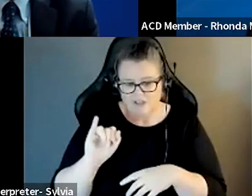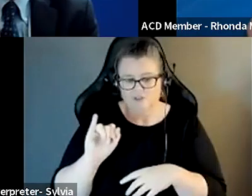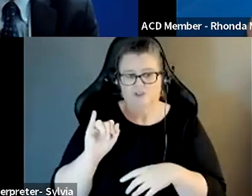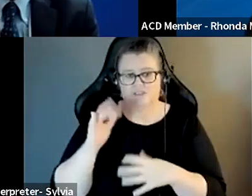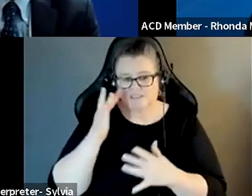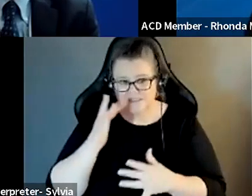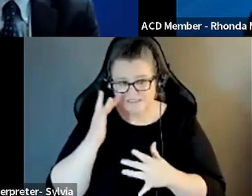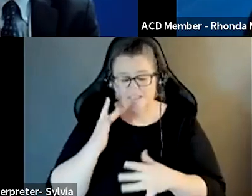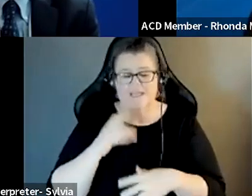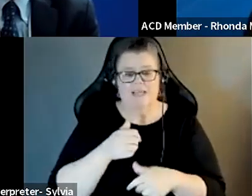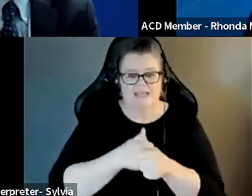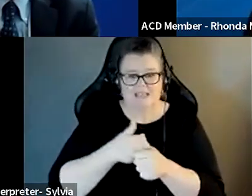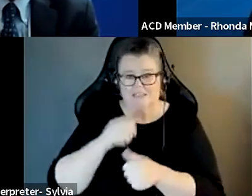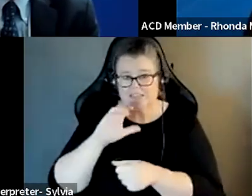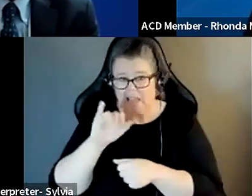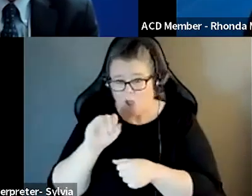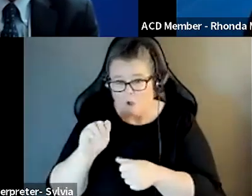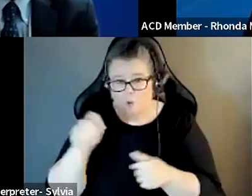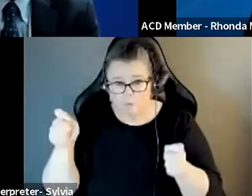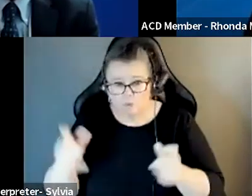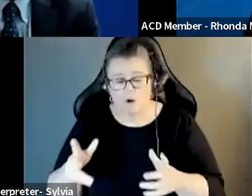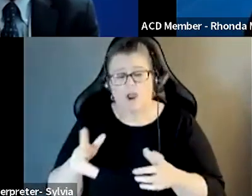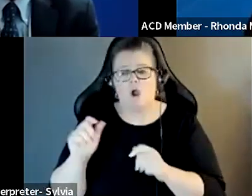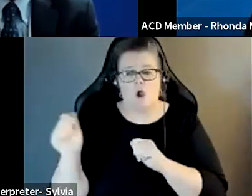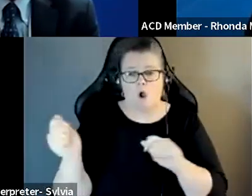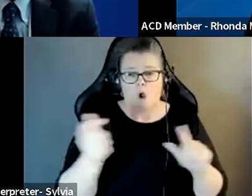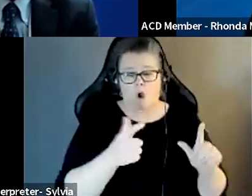and all of their responsibilities on implementing what's written in the manual.